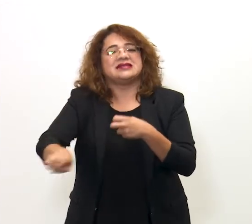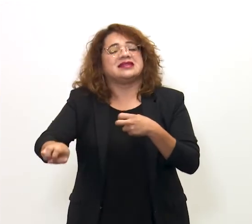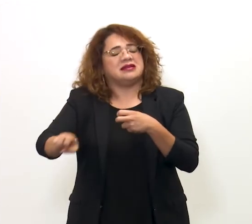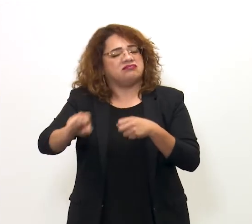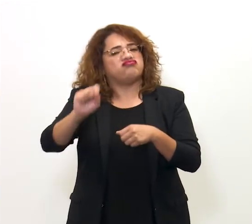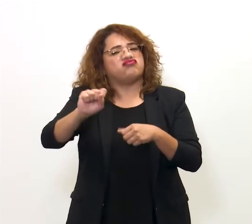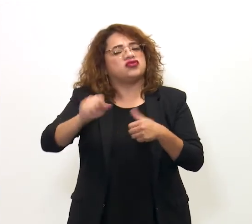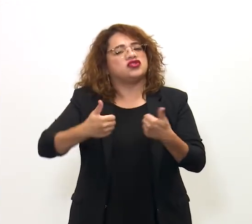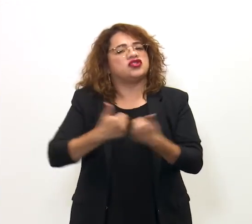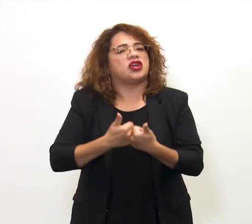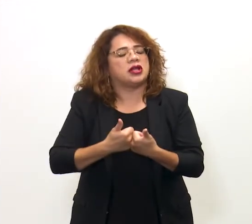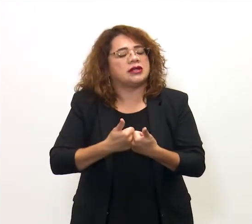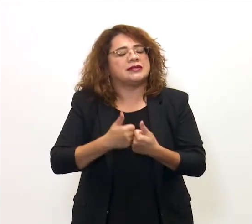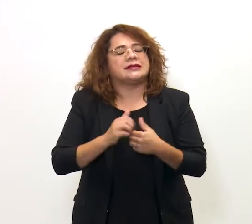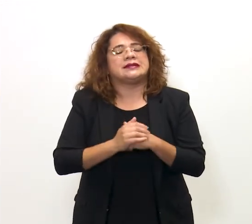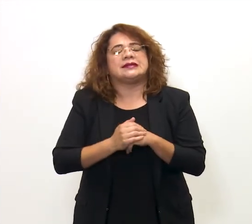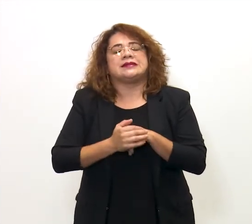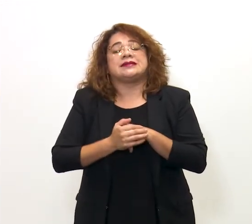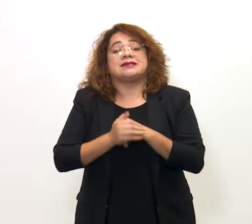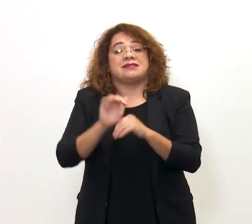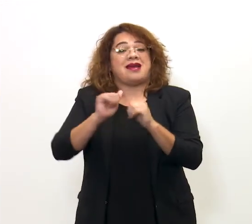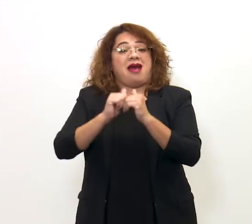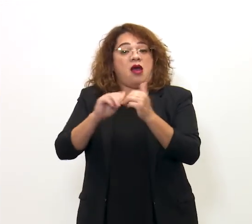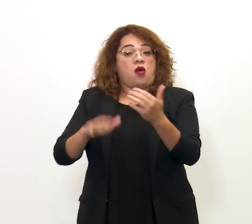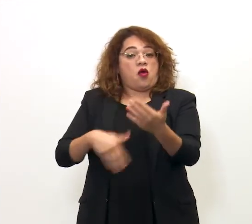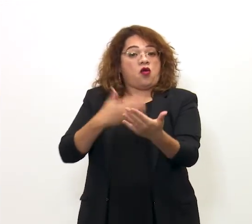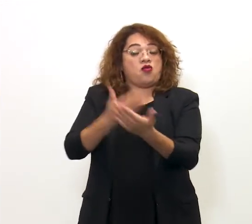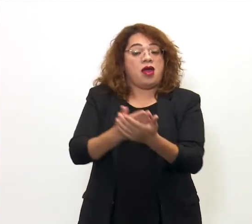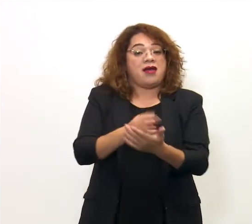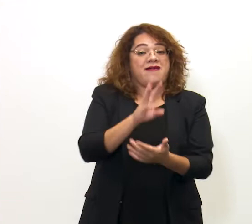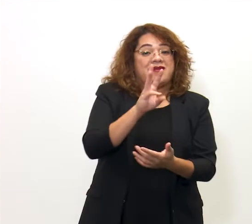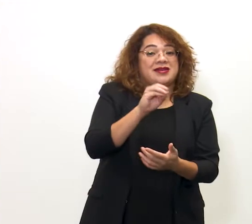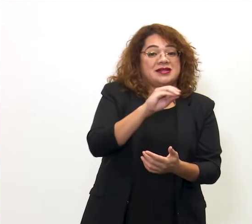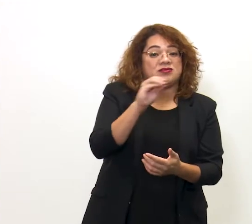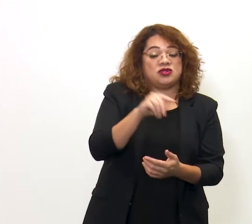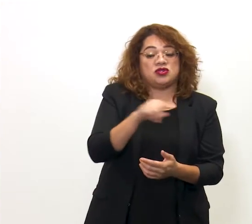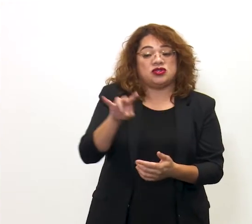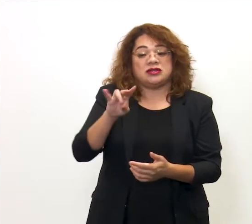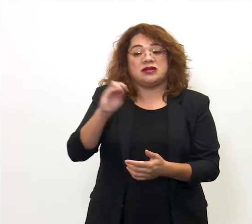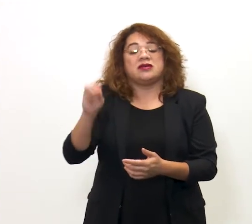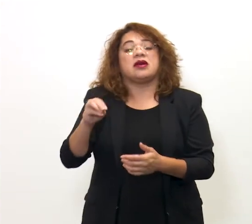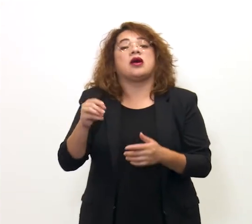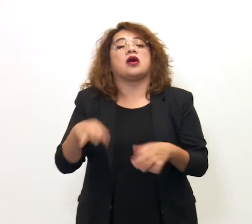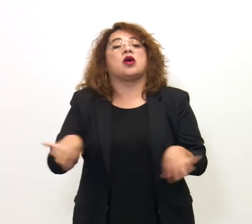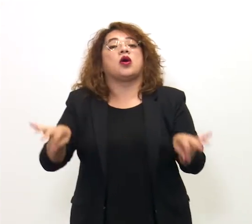To get there is going to take a lot more creativity and a lot less traditional outreach.